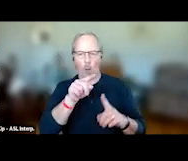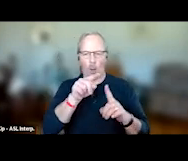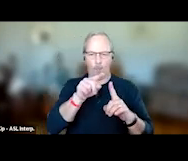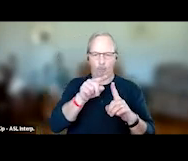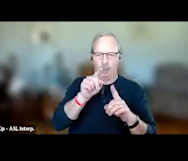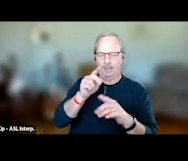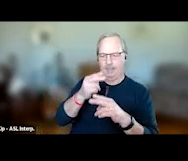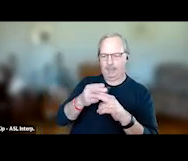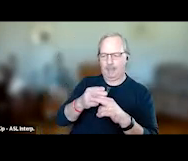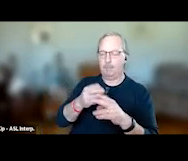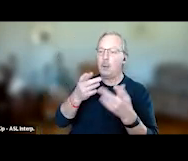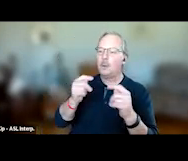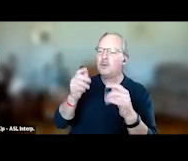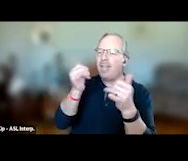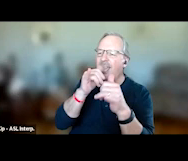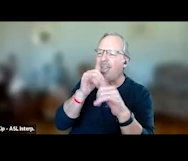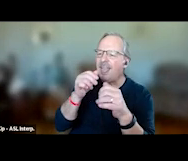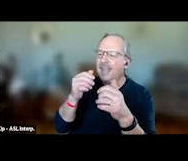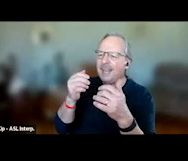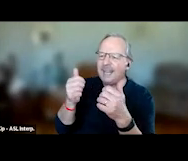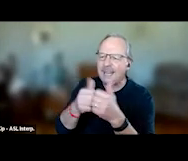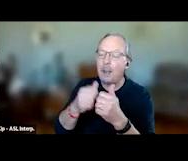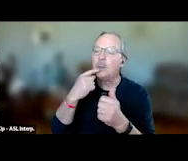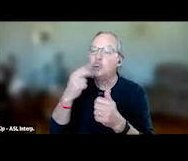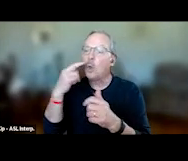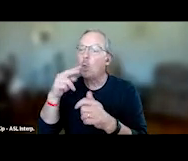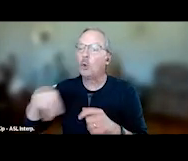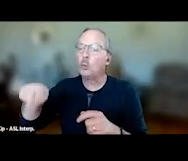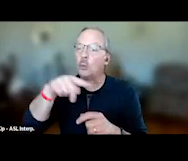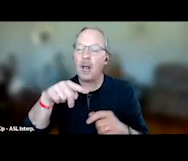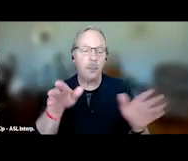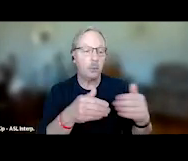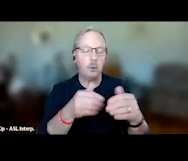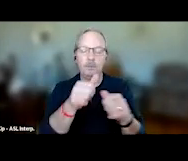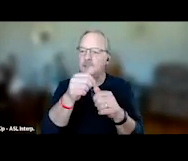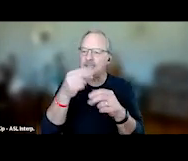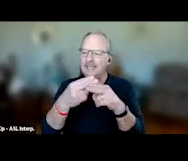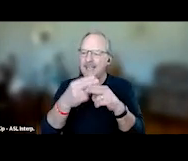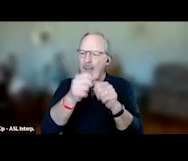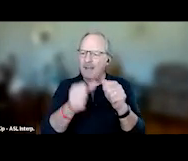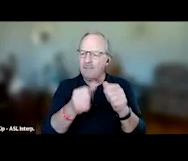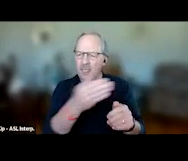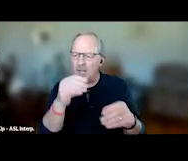you wanna try a silly game with me? I'd like you to look around the room and just name every object that you see in the room. And give them a while,